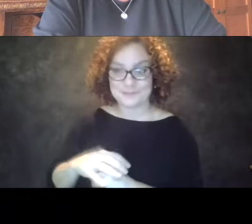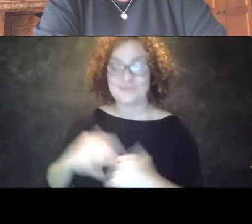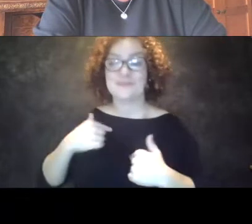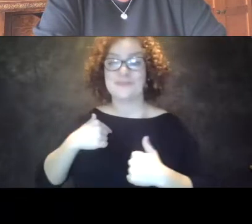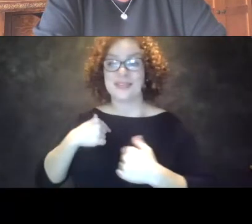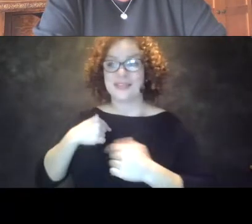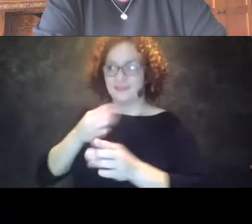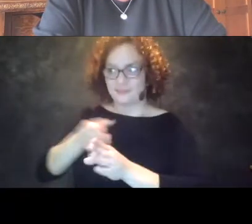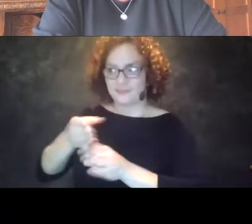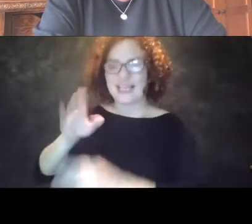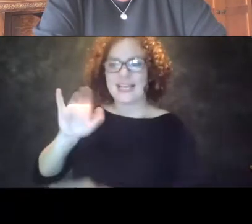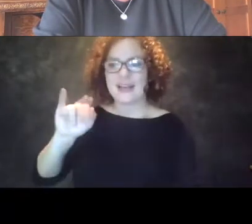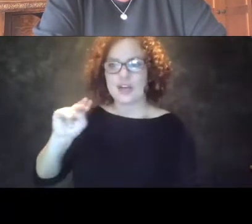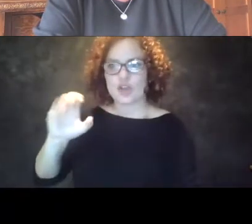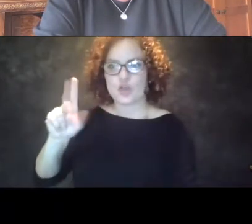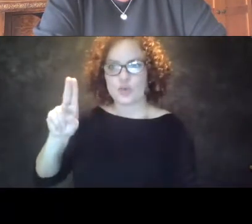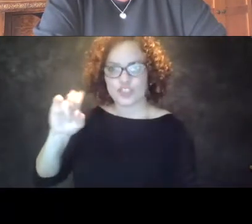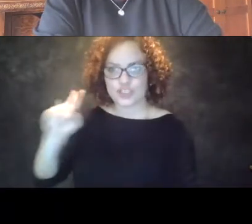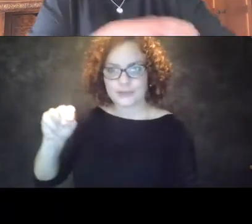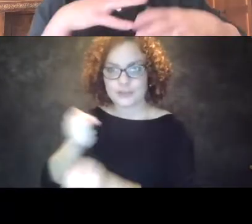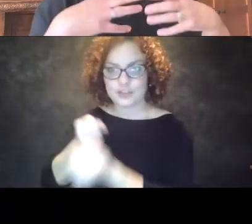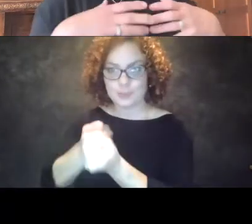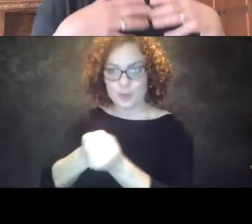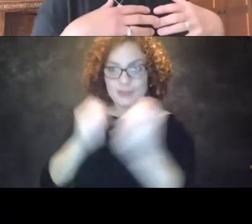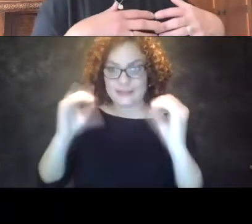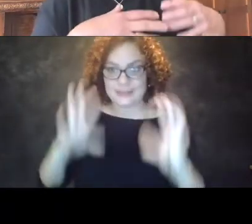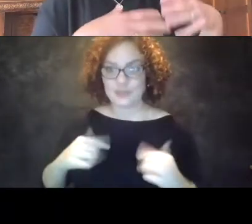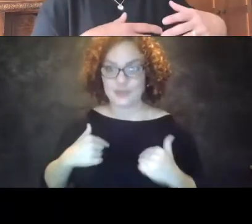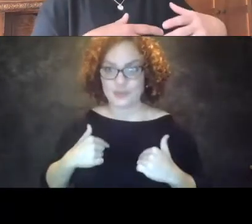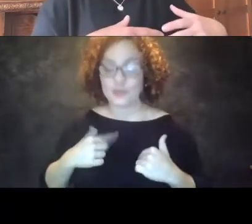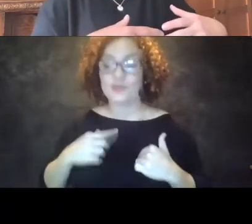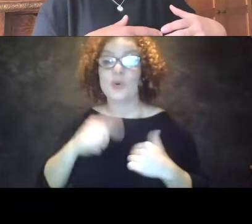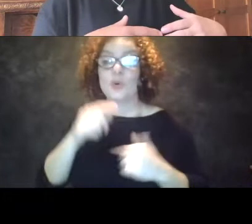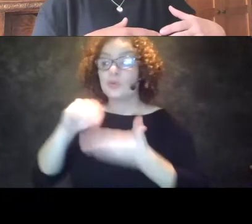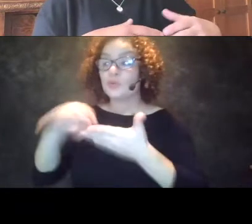teacher. So I supported students who didn't belong in a separate class that I taught,